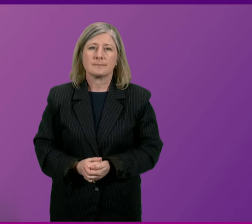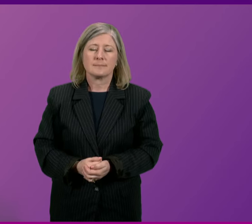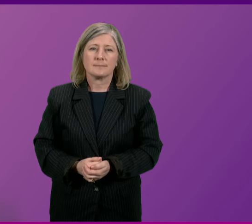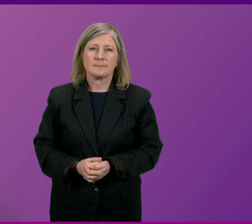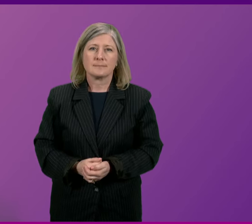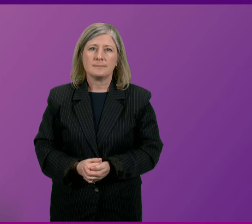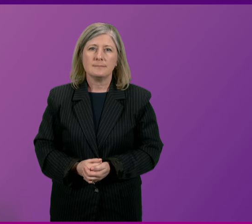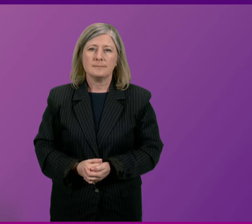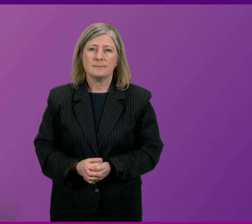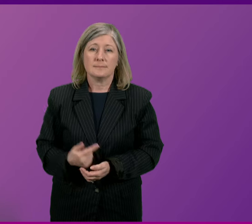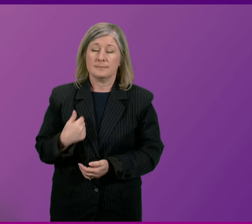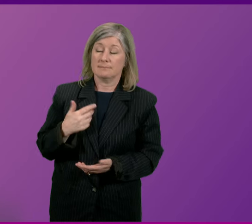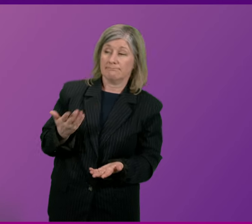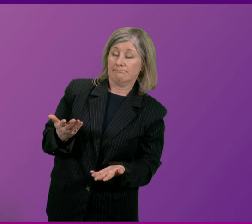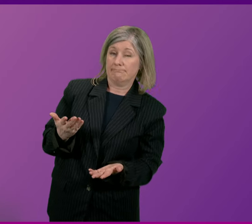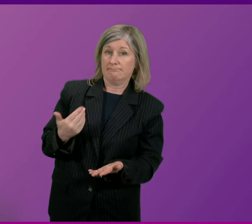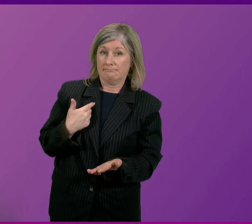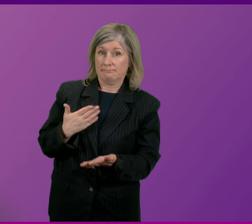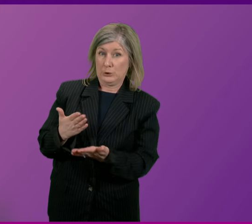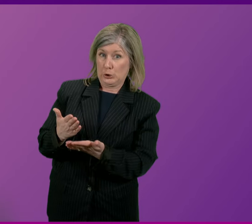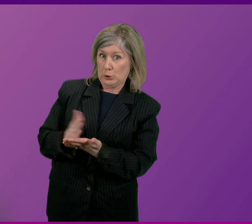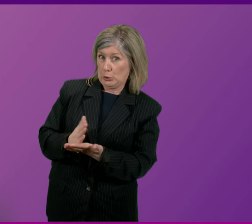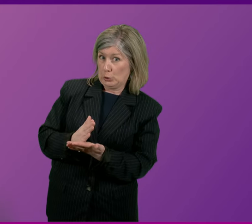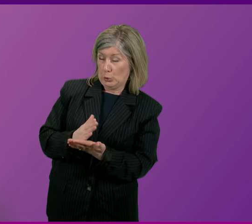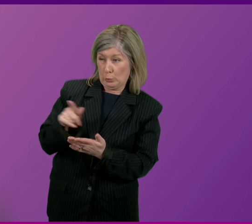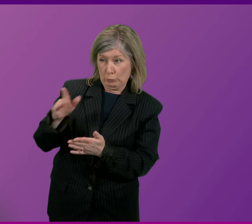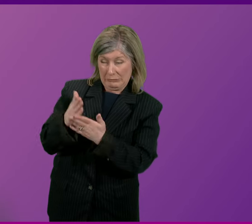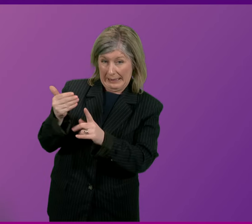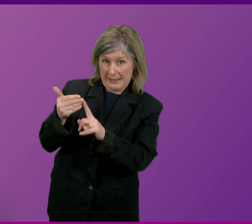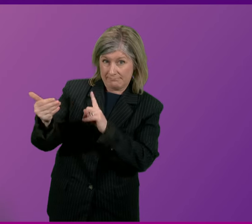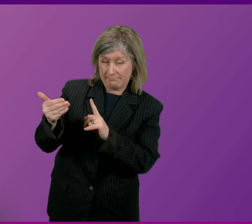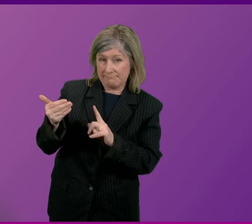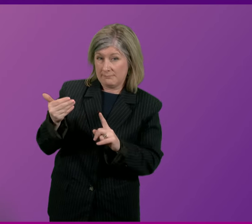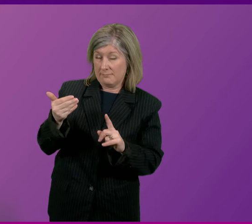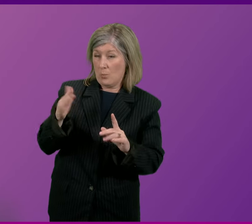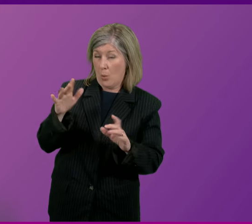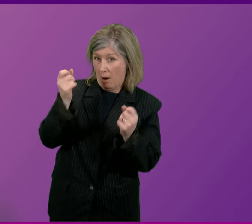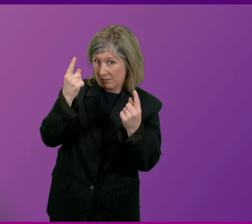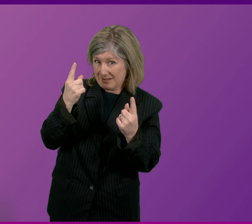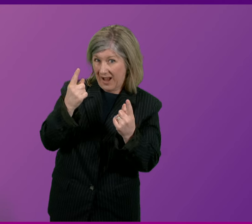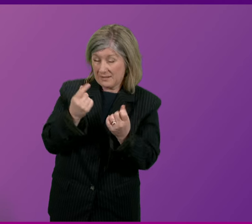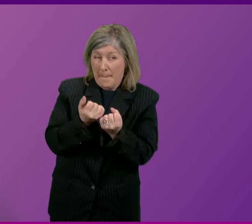I am not yet sure that the First Minister acknowledges or understands just how worried many LGBT people—and